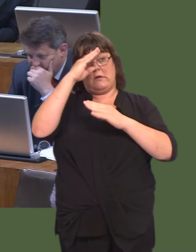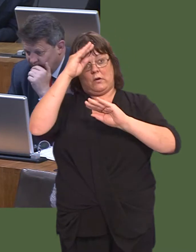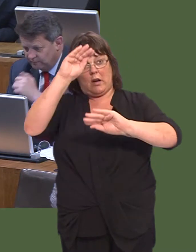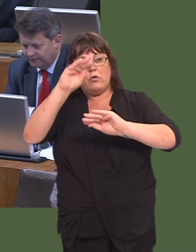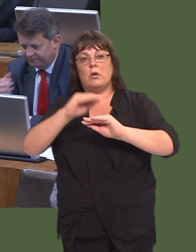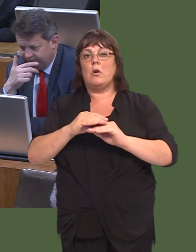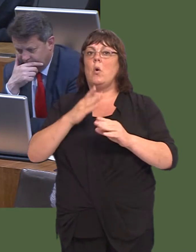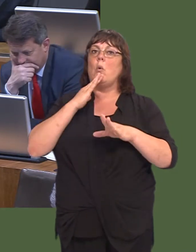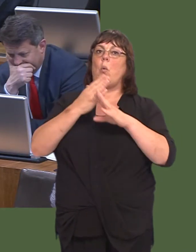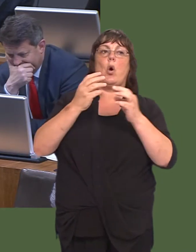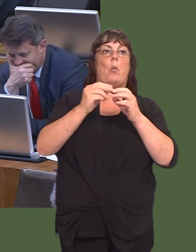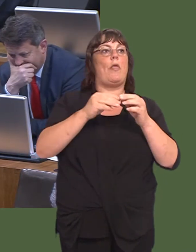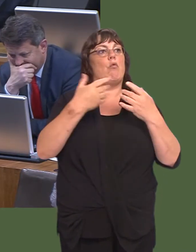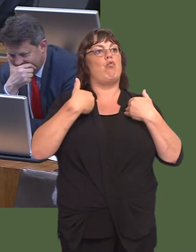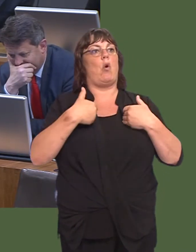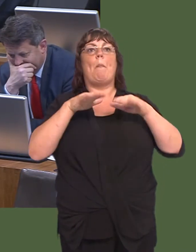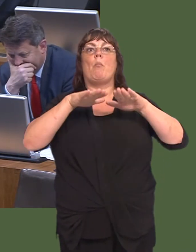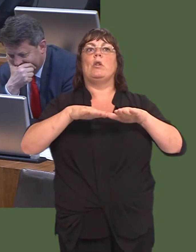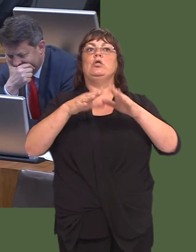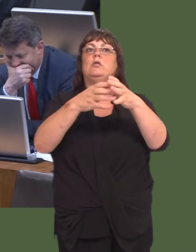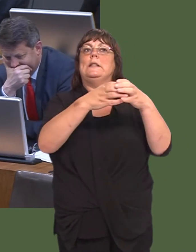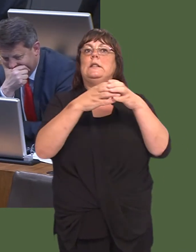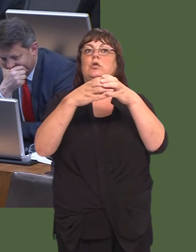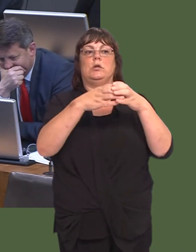We work pretty closely with organisations such as the Royal British Legion as well,